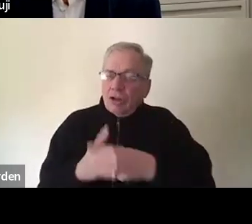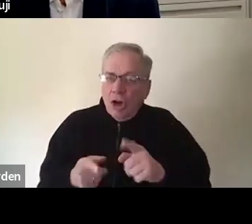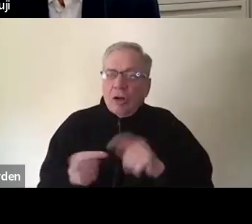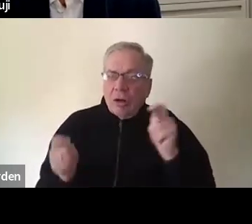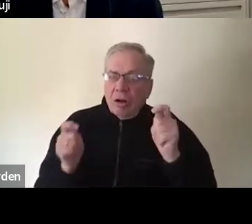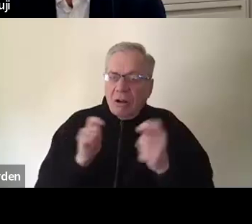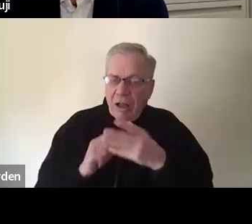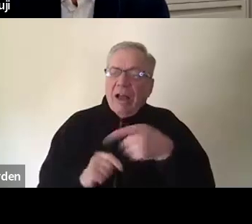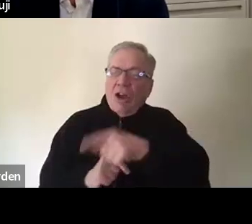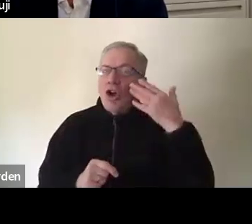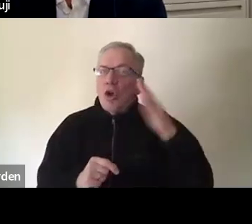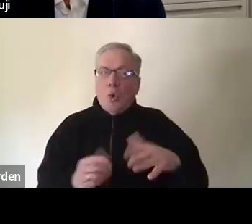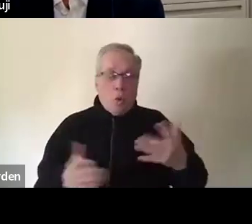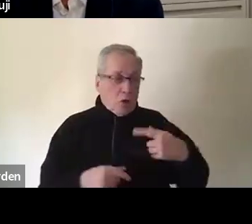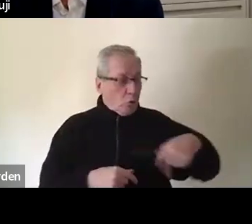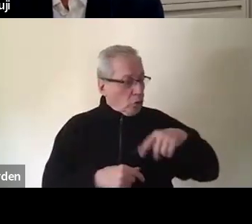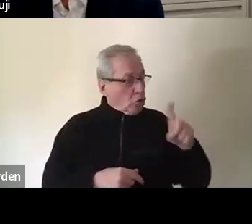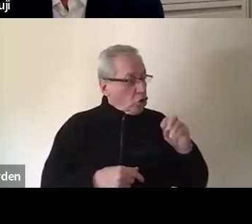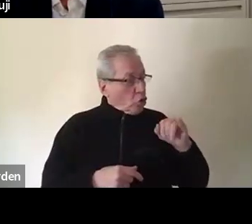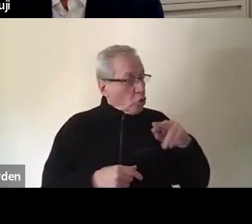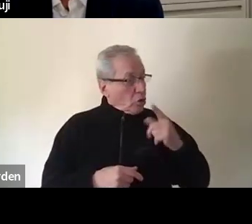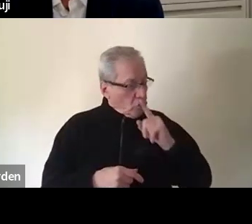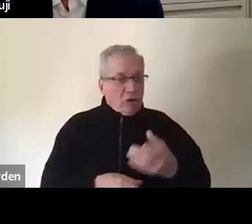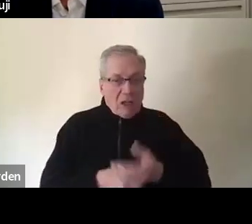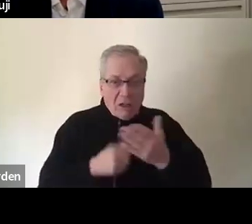Than they know that what we are doing is helping them get internships early and